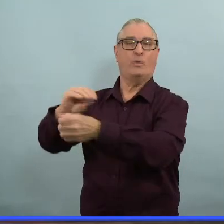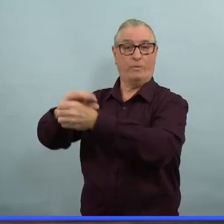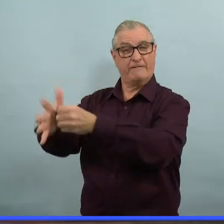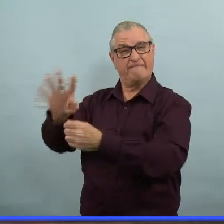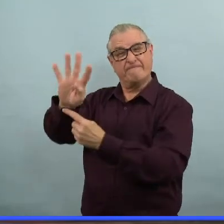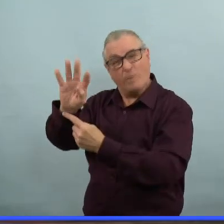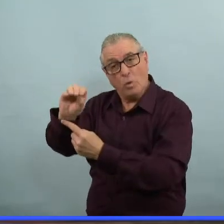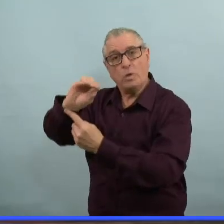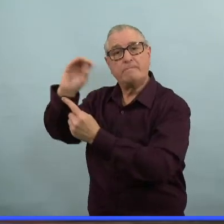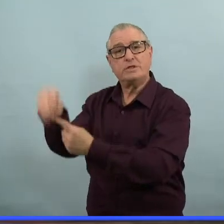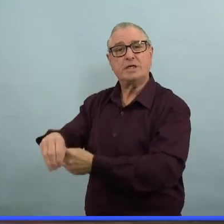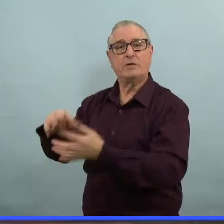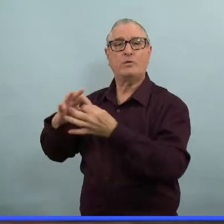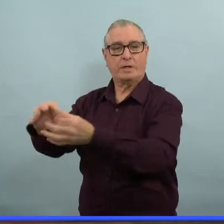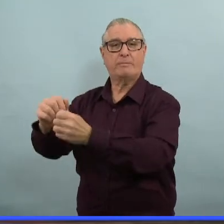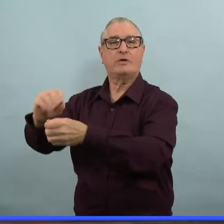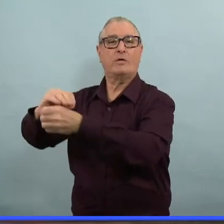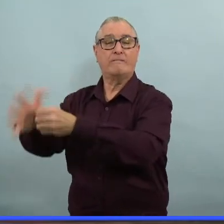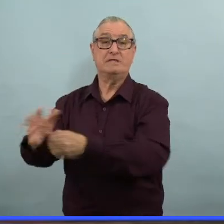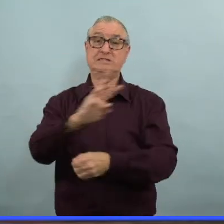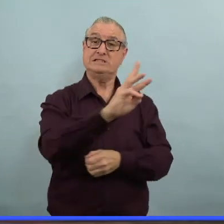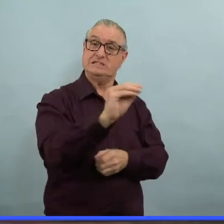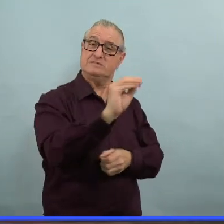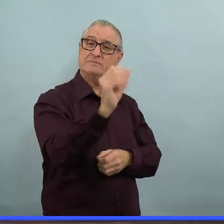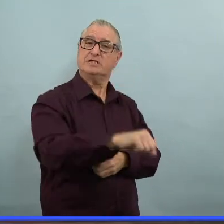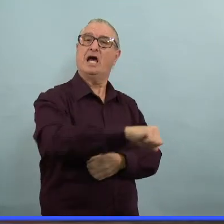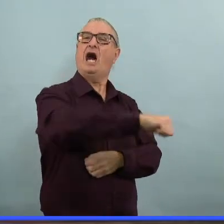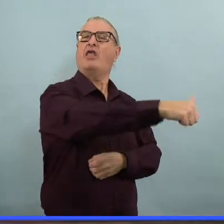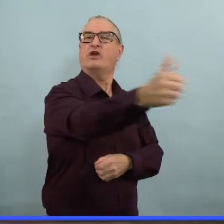still all those people need care all those people that are admitted still